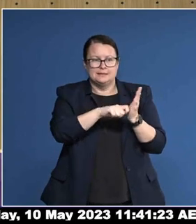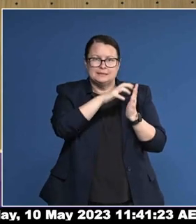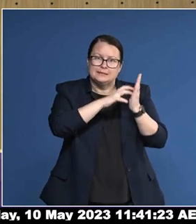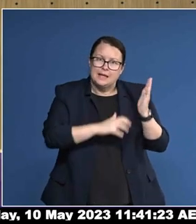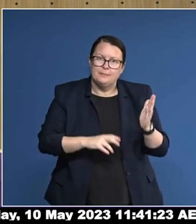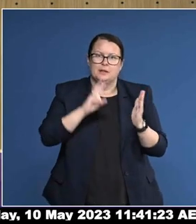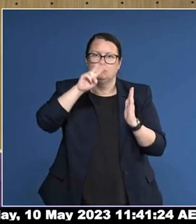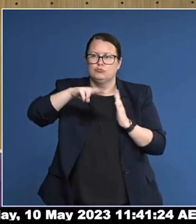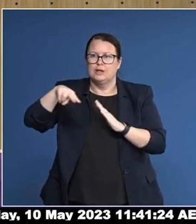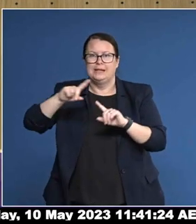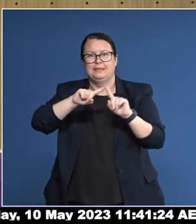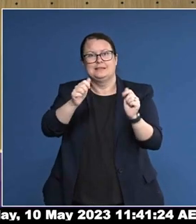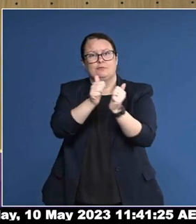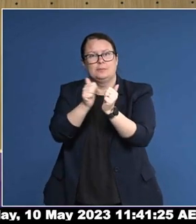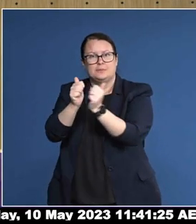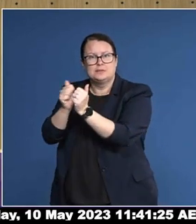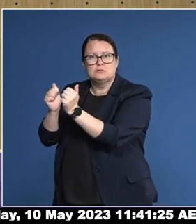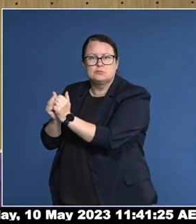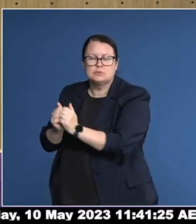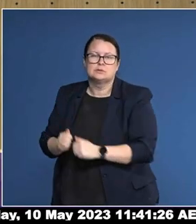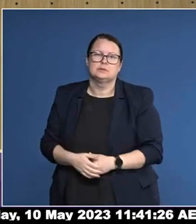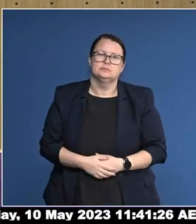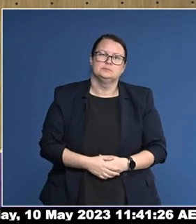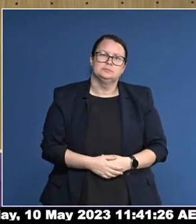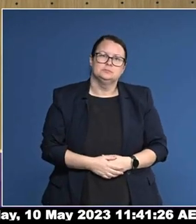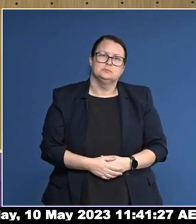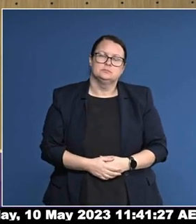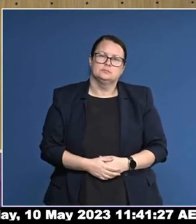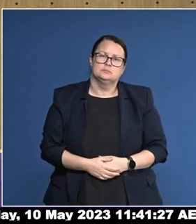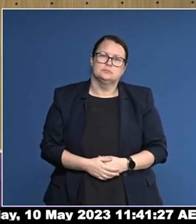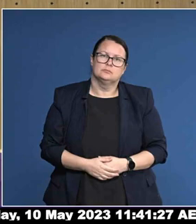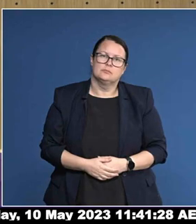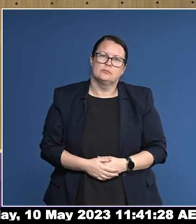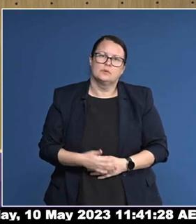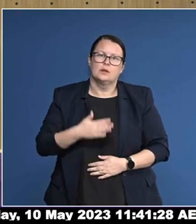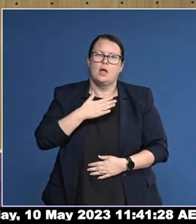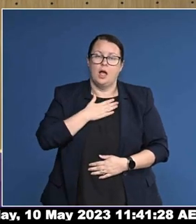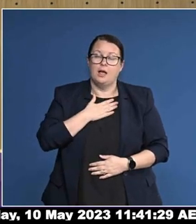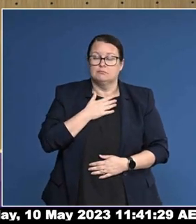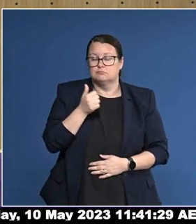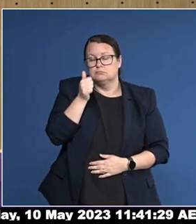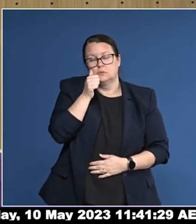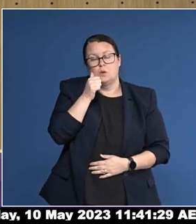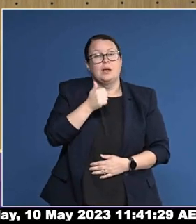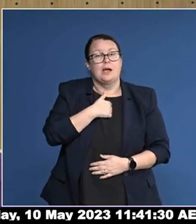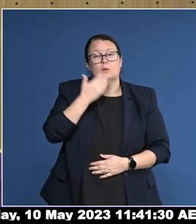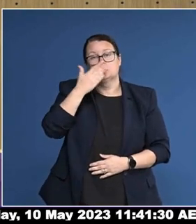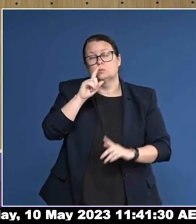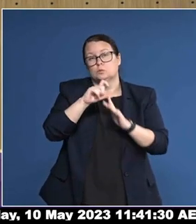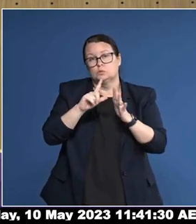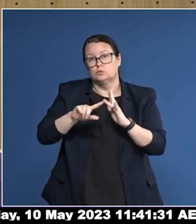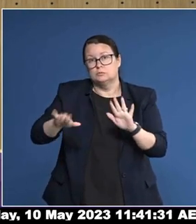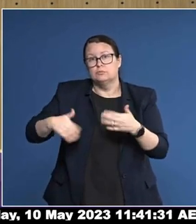I know firsthand that our schools will provide those additional supports to any